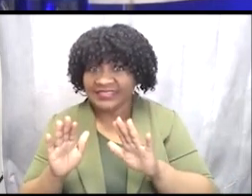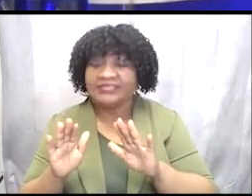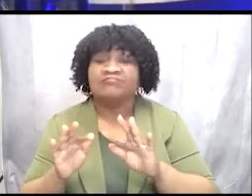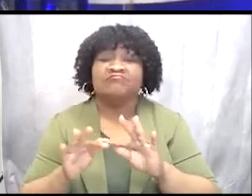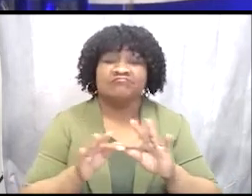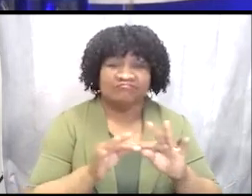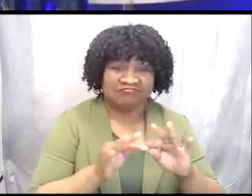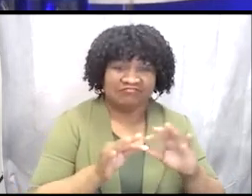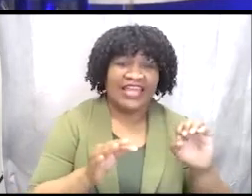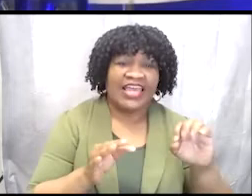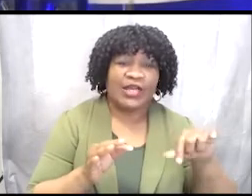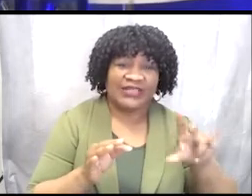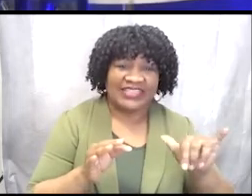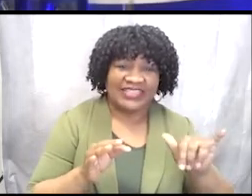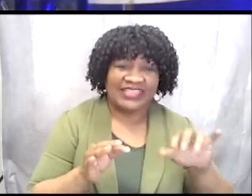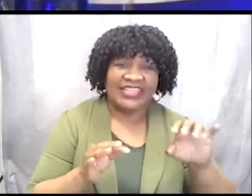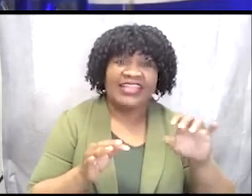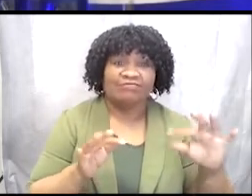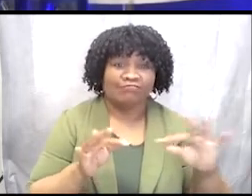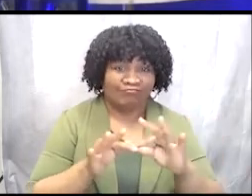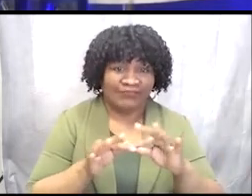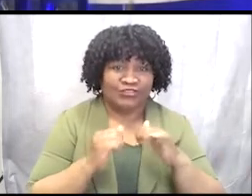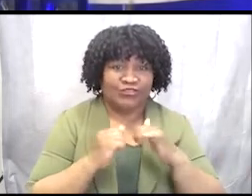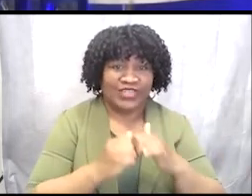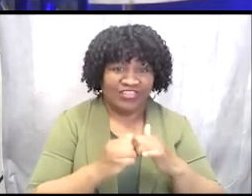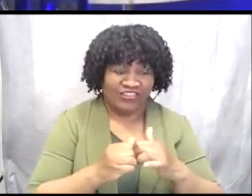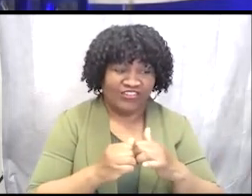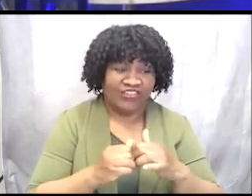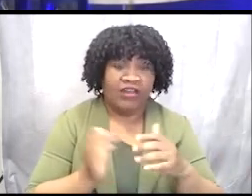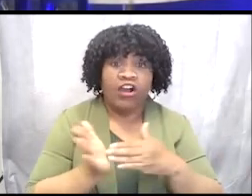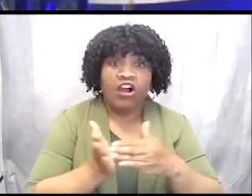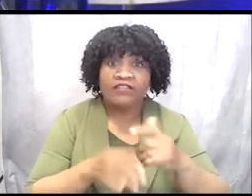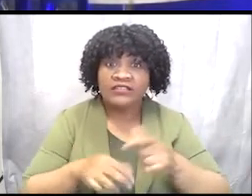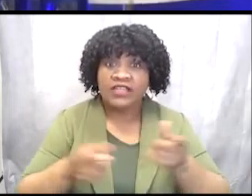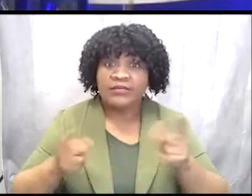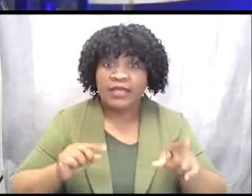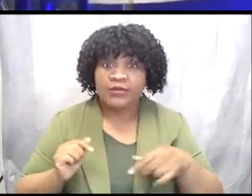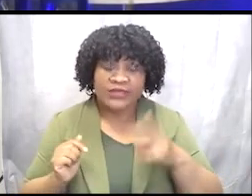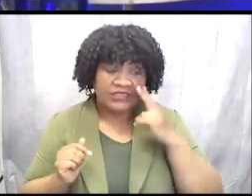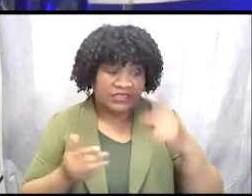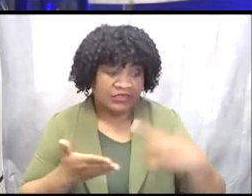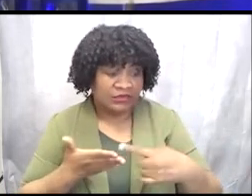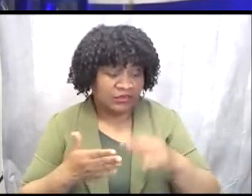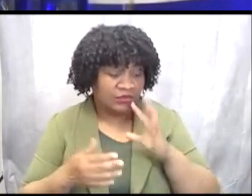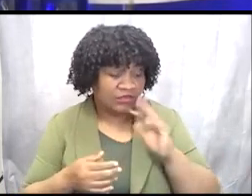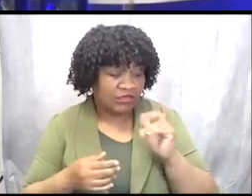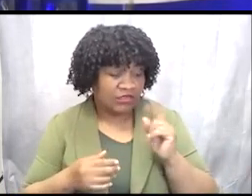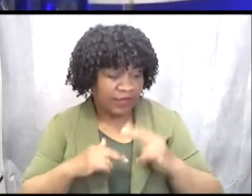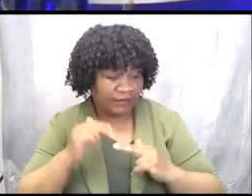The two go together and all too often, when we talk about building these systems,